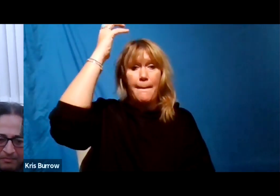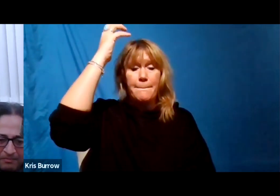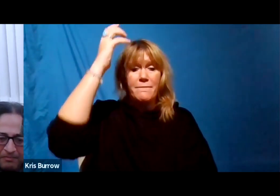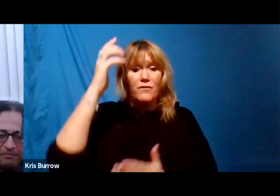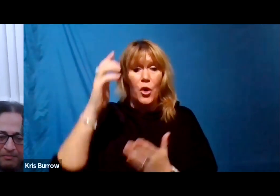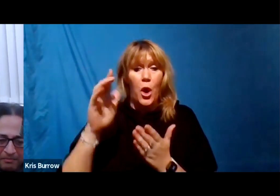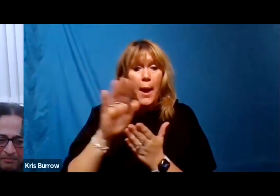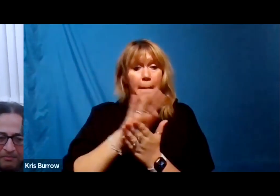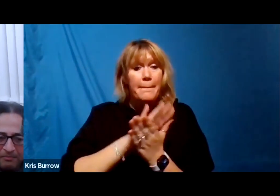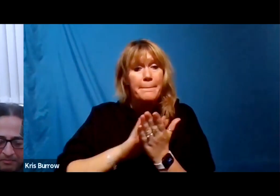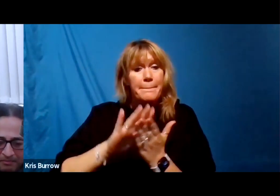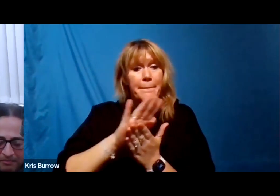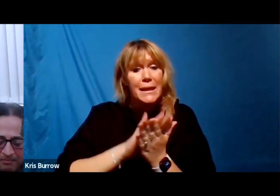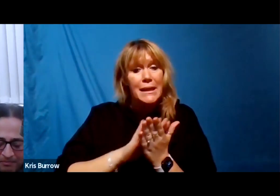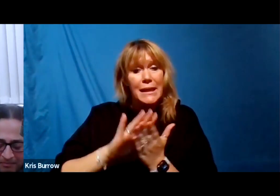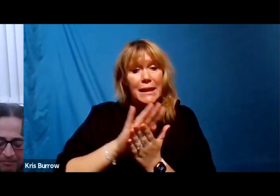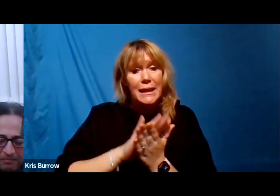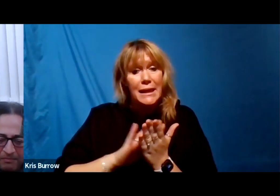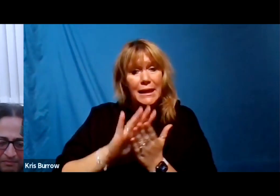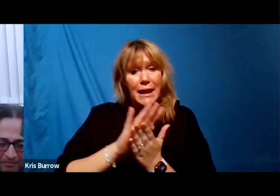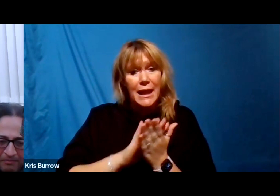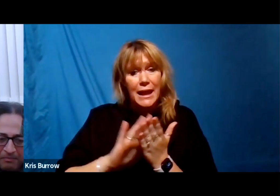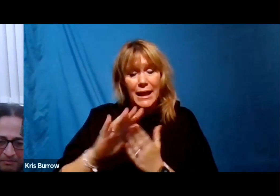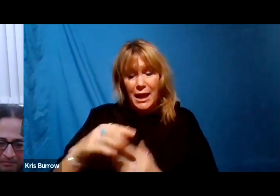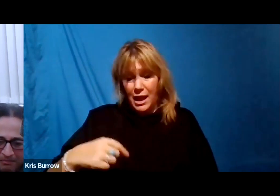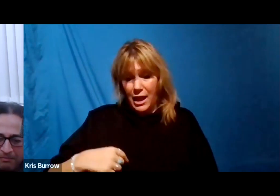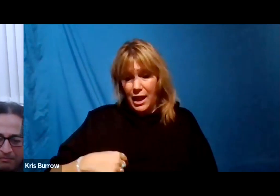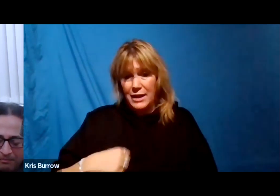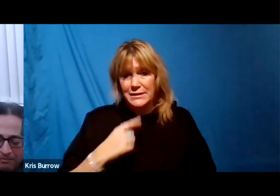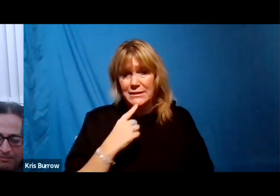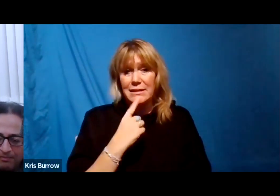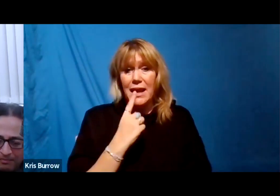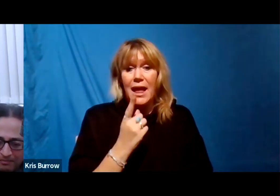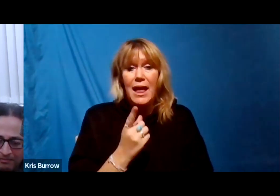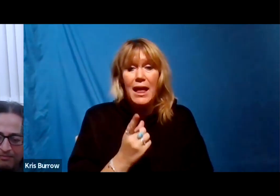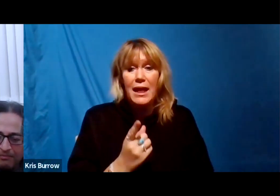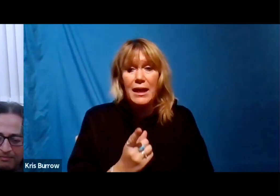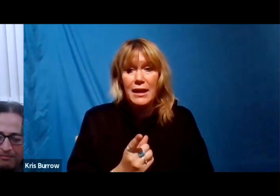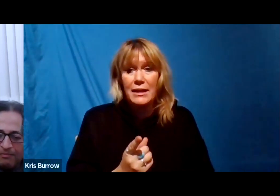don't actually do it because we won't